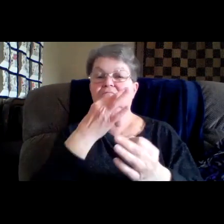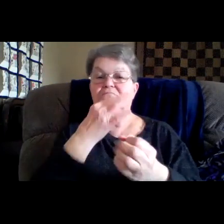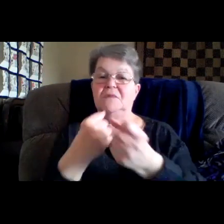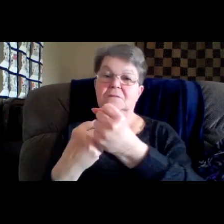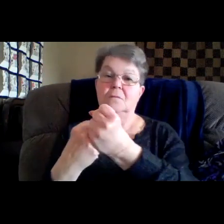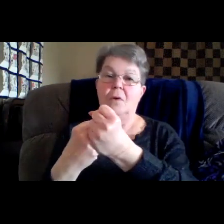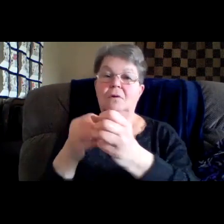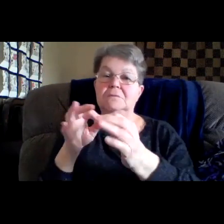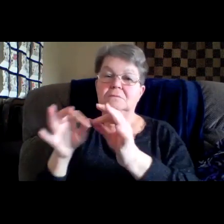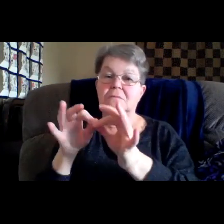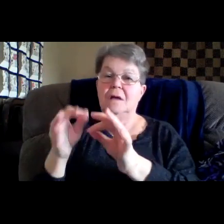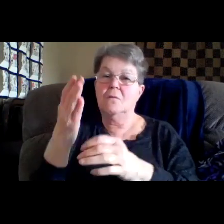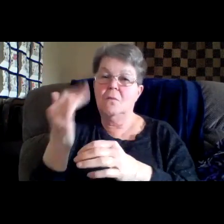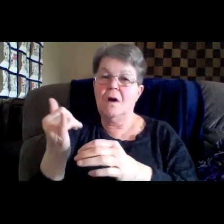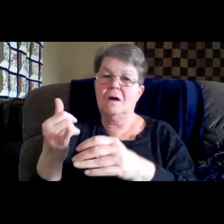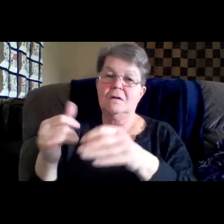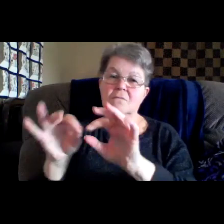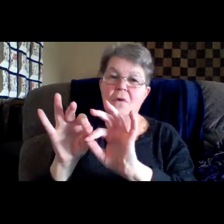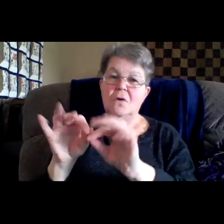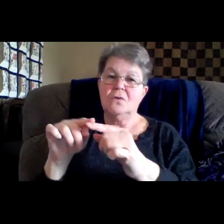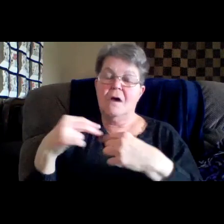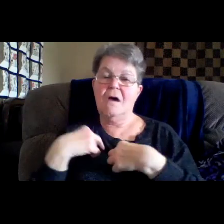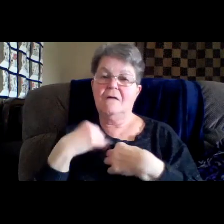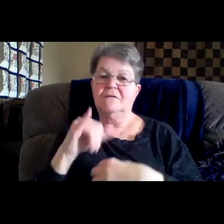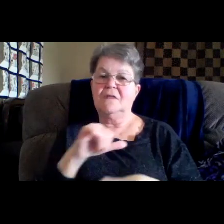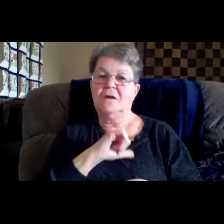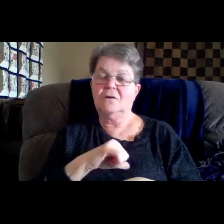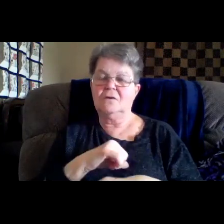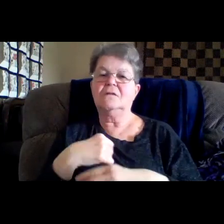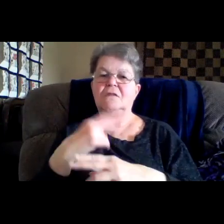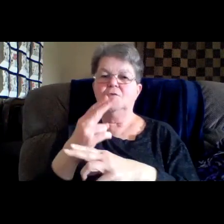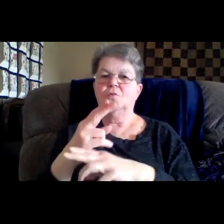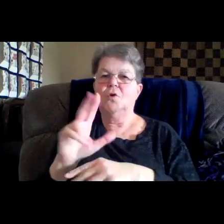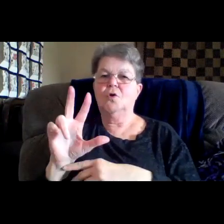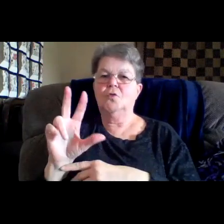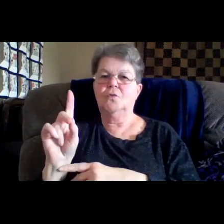in explaining why it was important to have the surgery was to use a 3D object, namely a faucet.